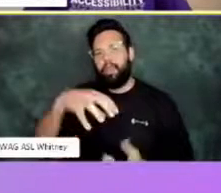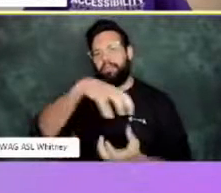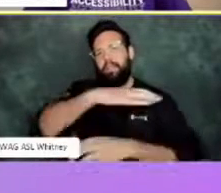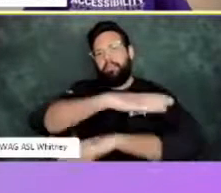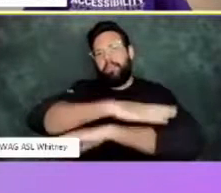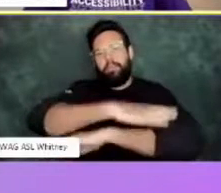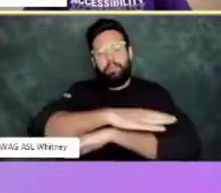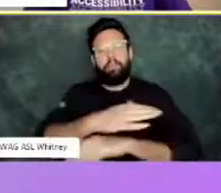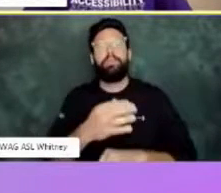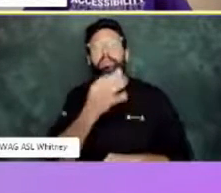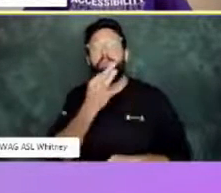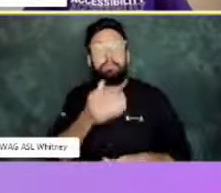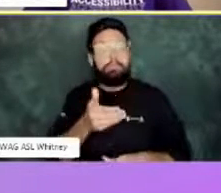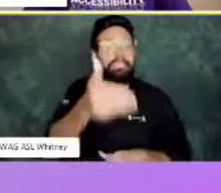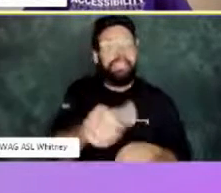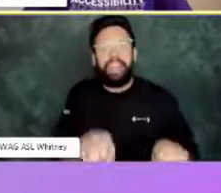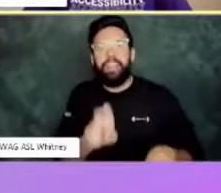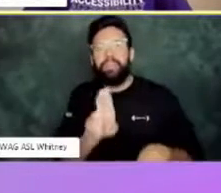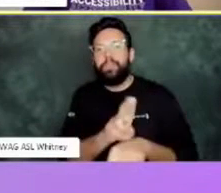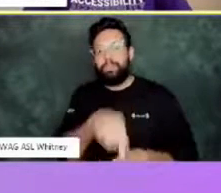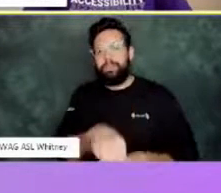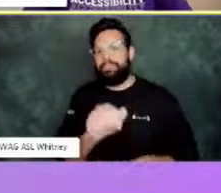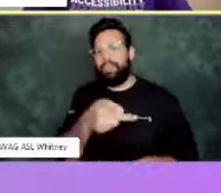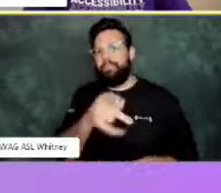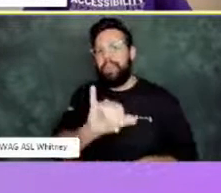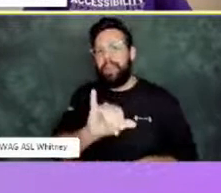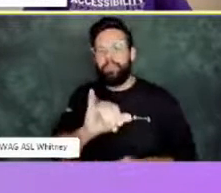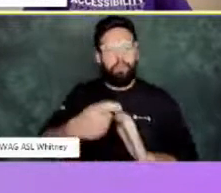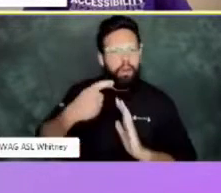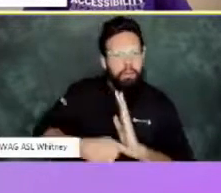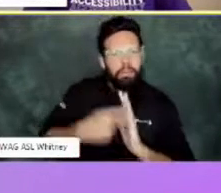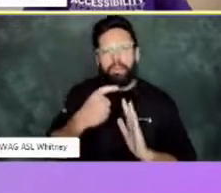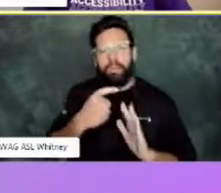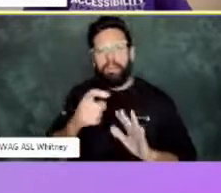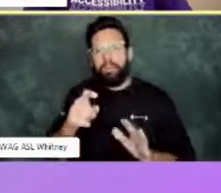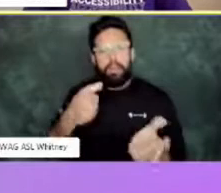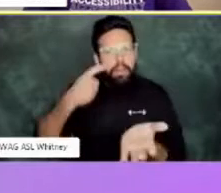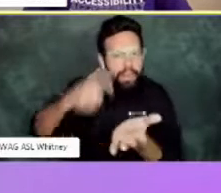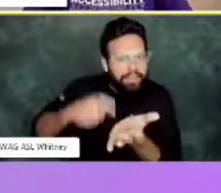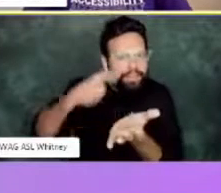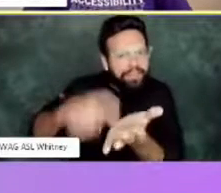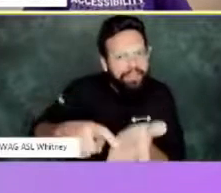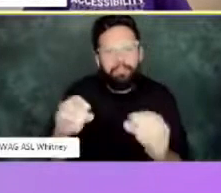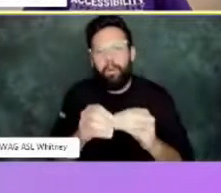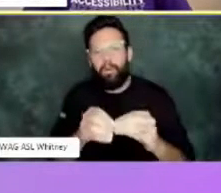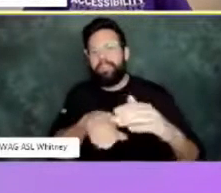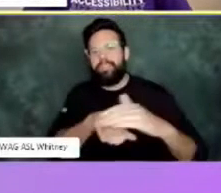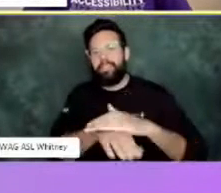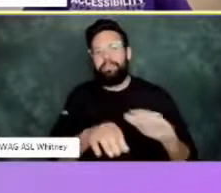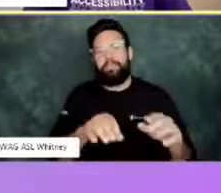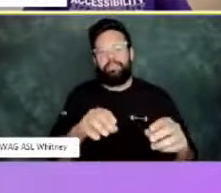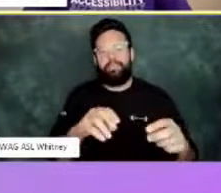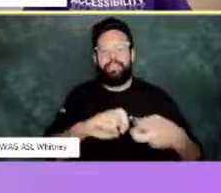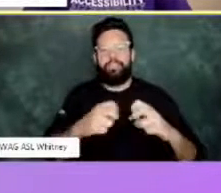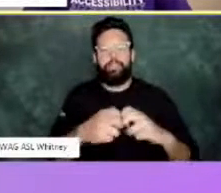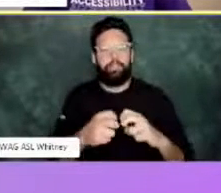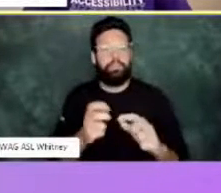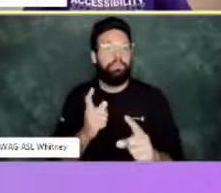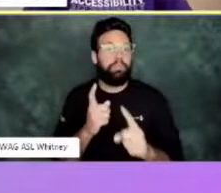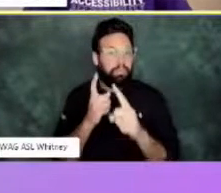and axe Developer Hub to automatically catch more accessibility issues than ever. Our target is at least 10% additional issue coverage